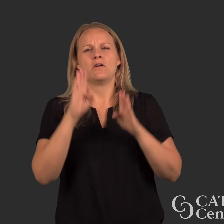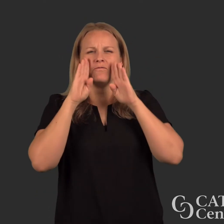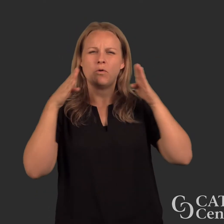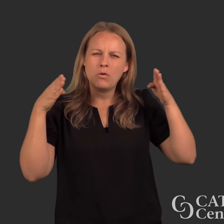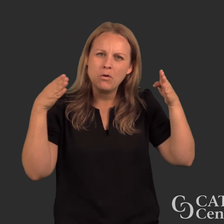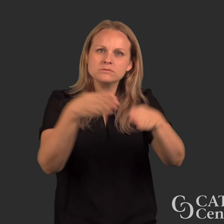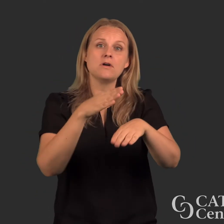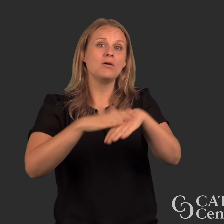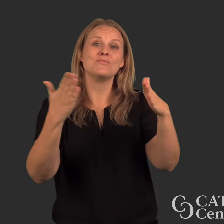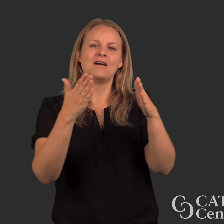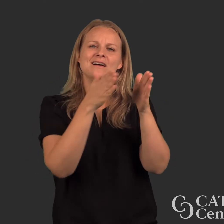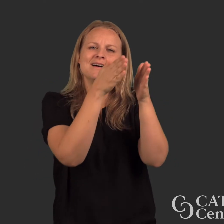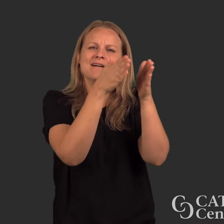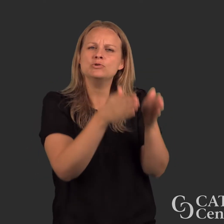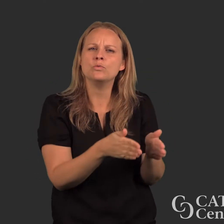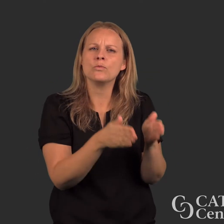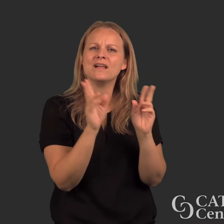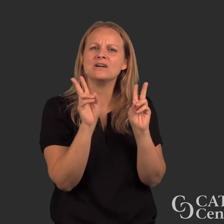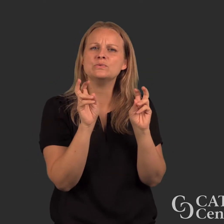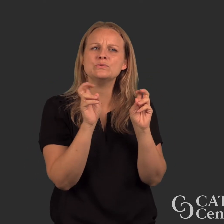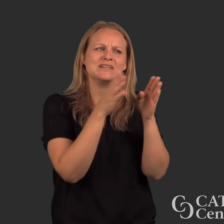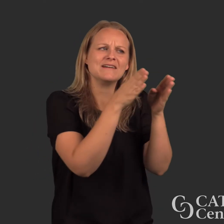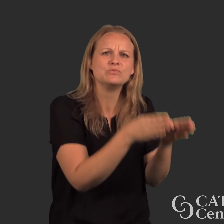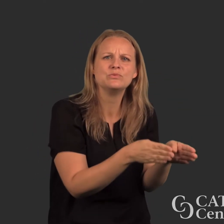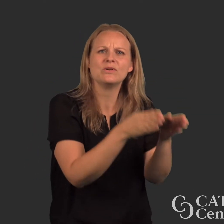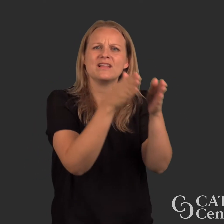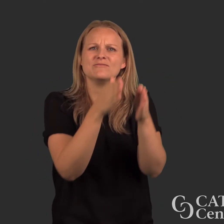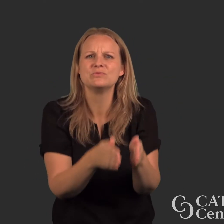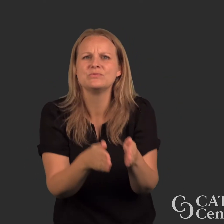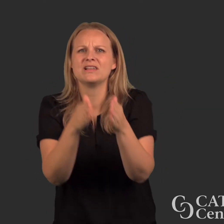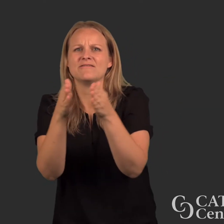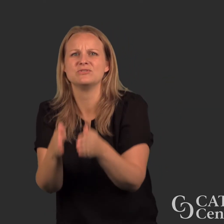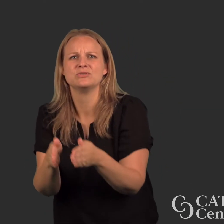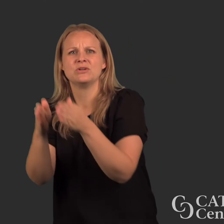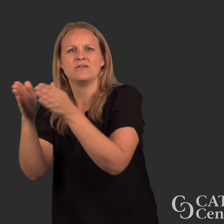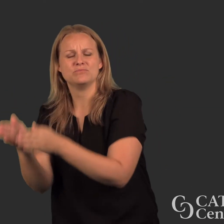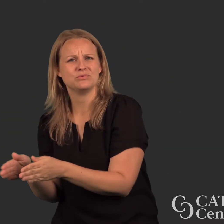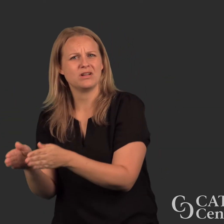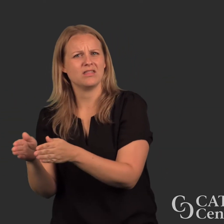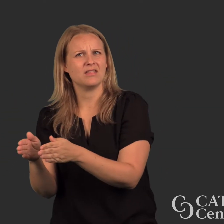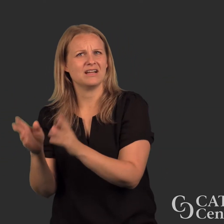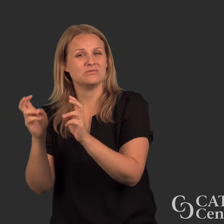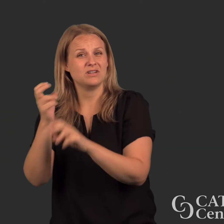These examples are all centered on the individuals and their specific issues.